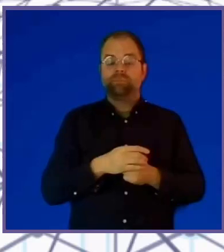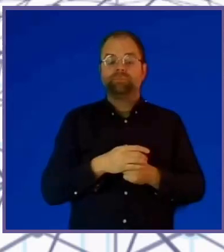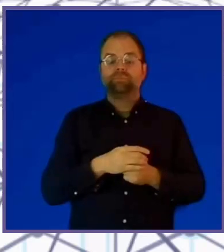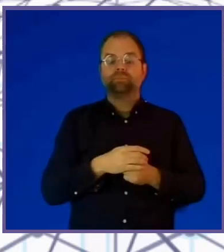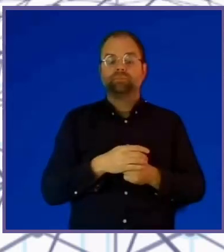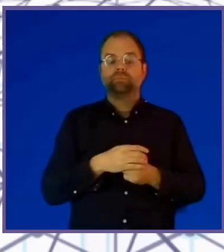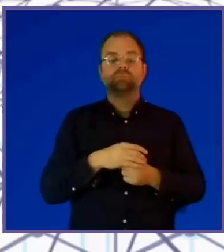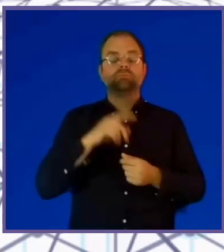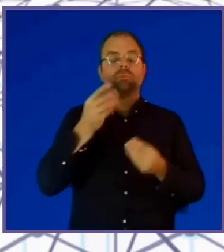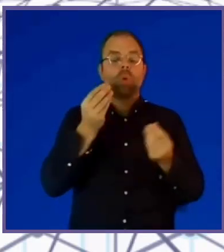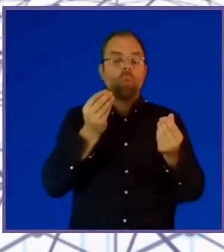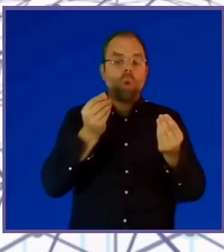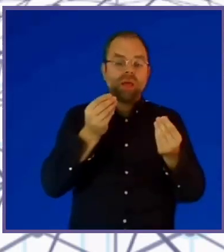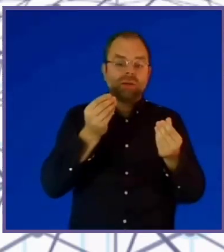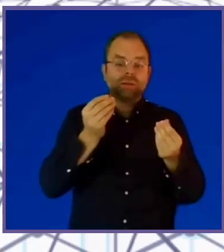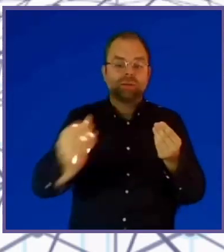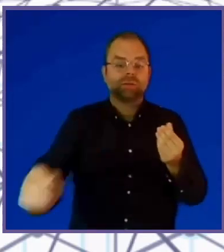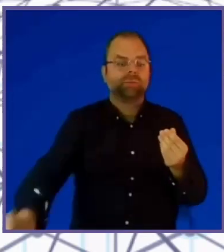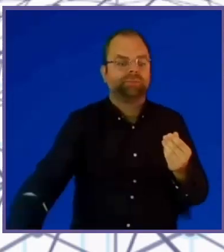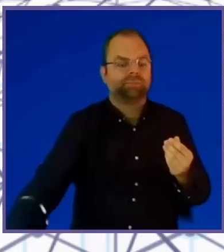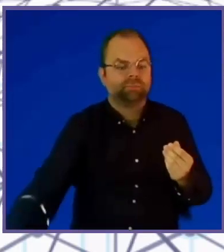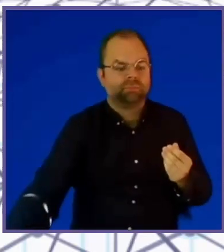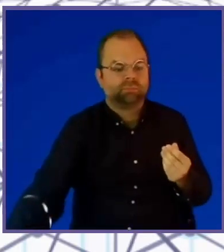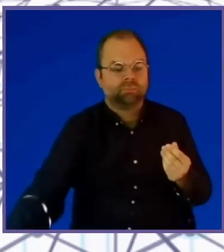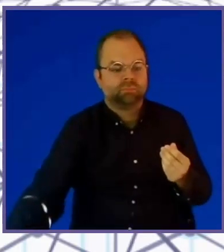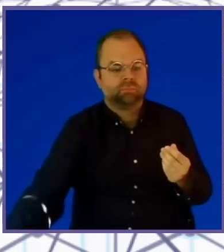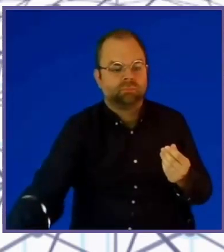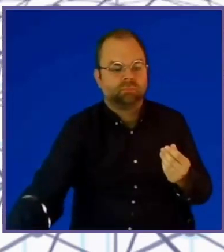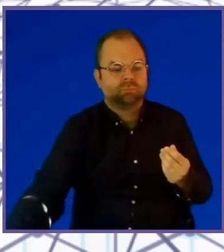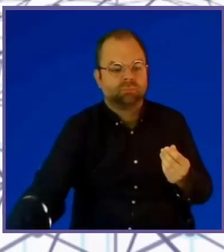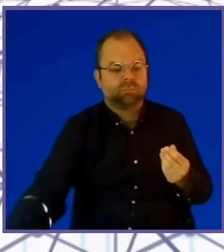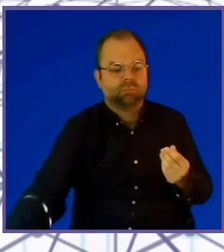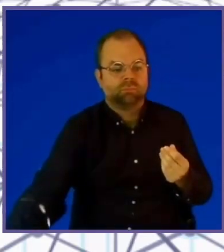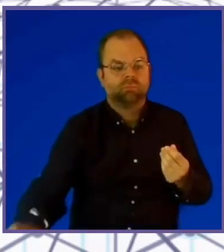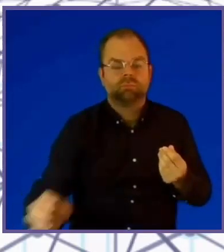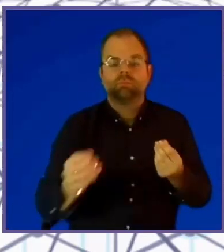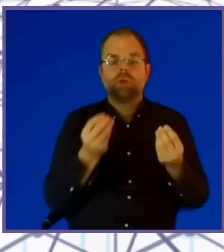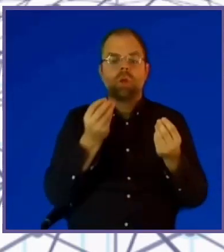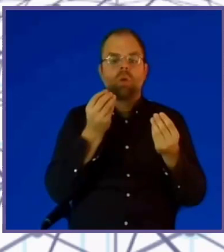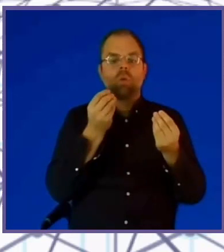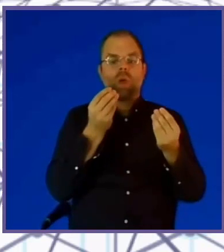So with GDI Hub network and local partners, our actions are fortified by global local